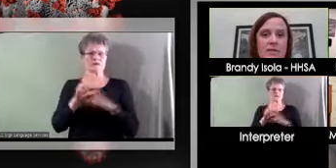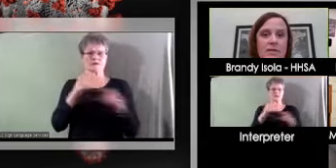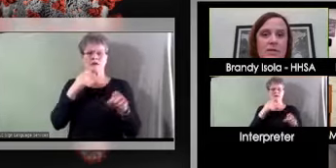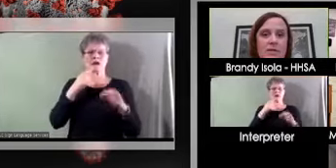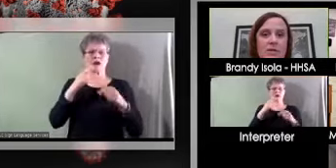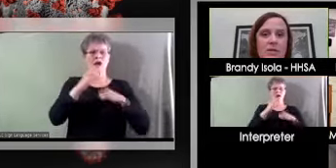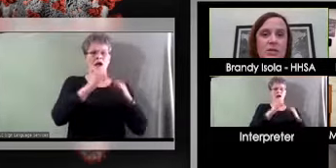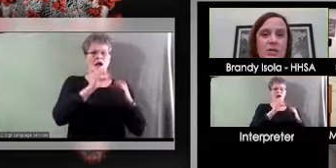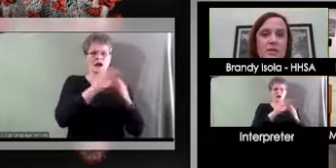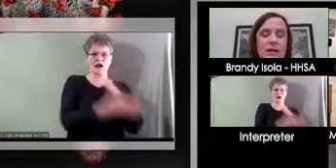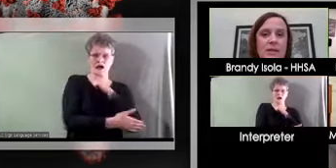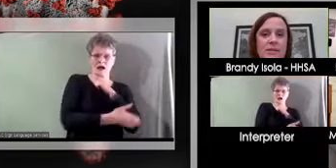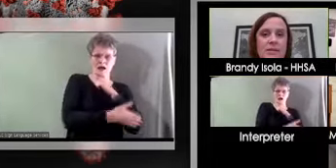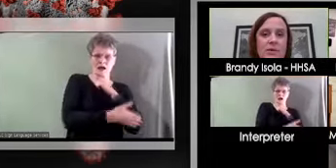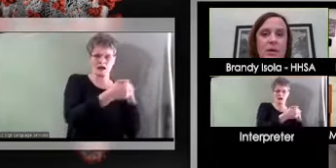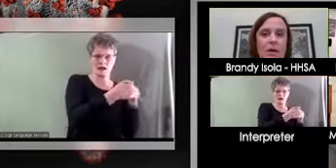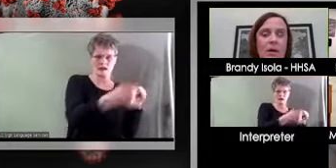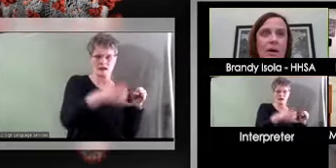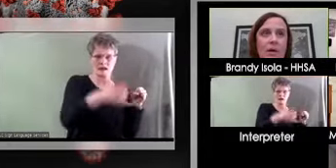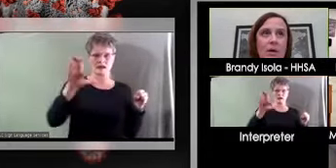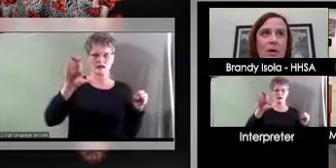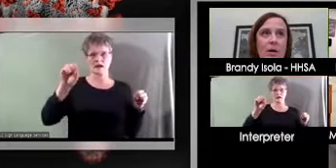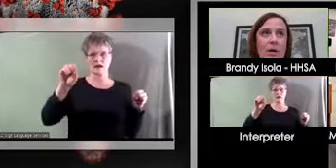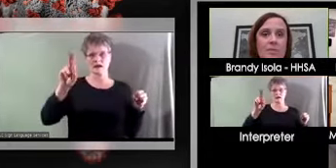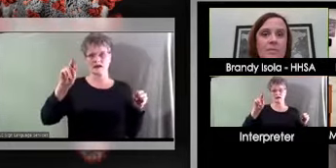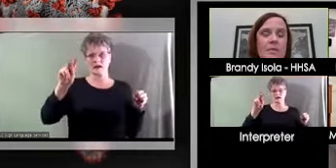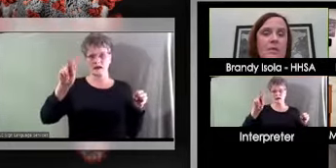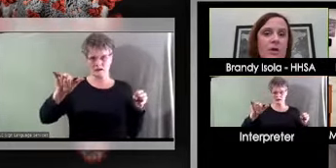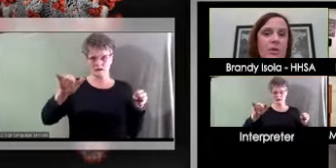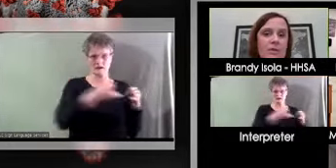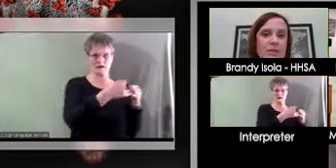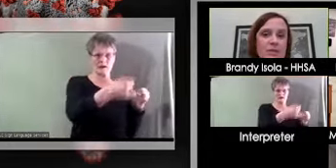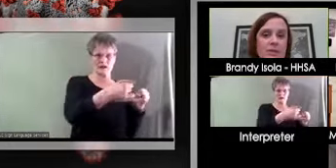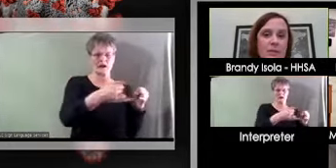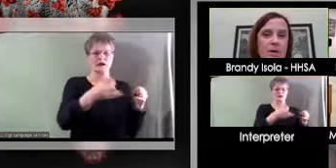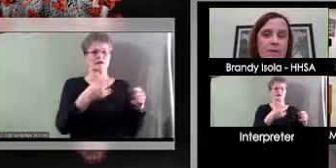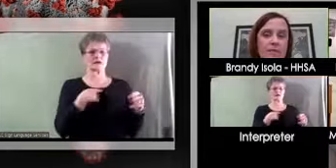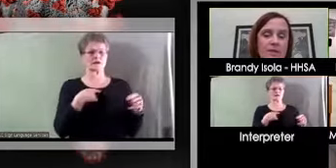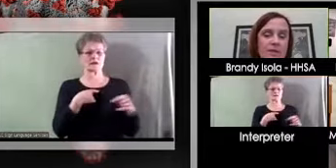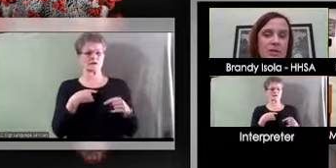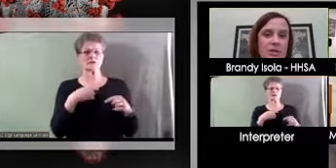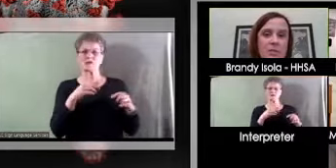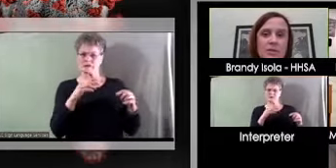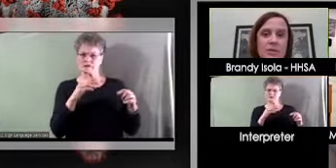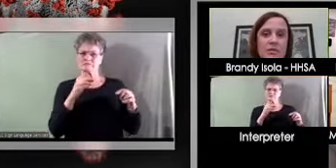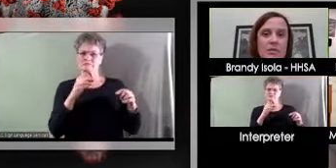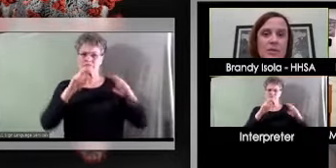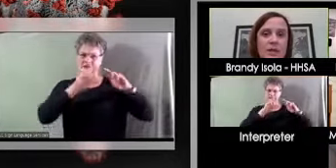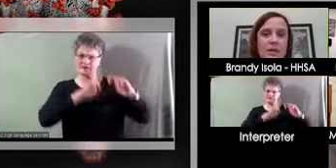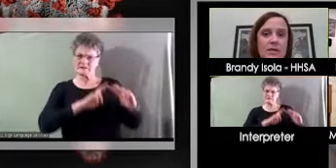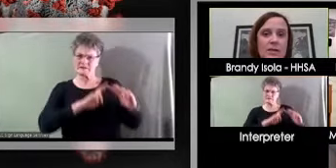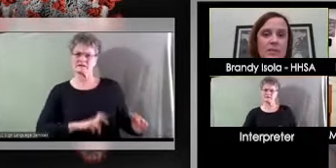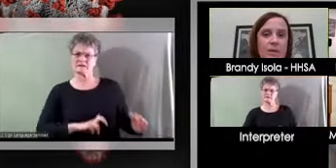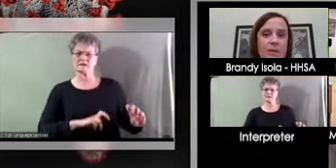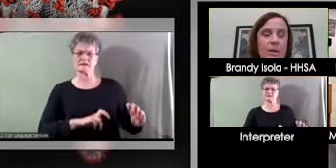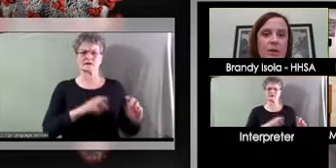investigations and so our communicable disease response and investigation team is used to making contact with other public health